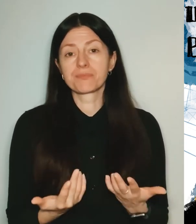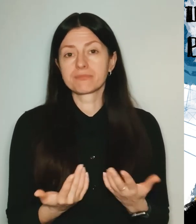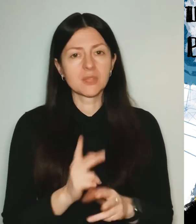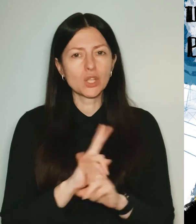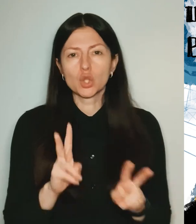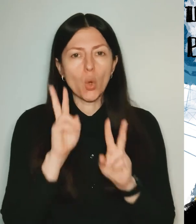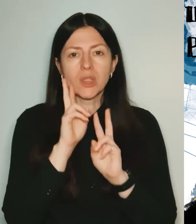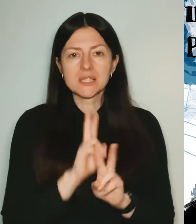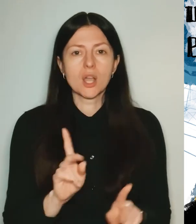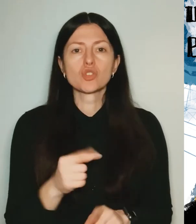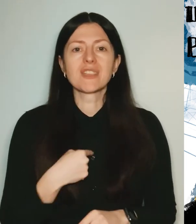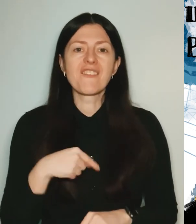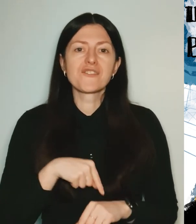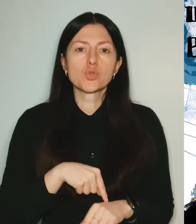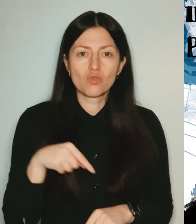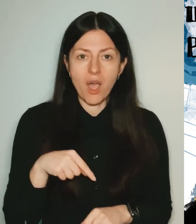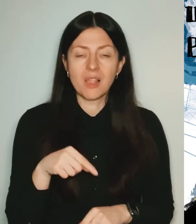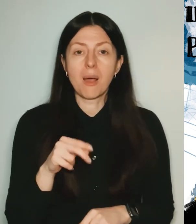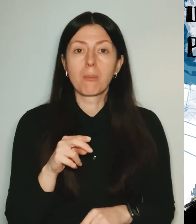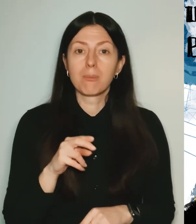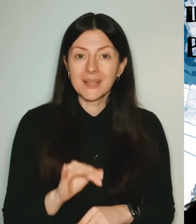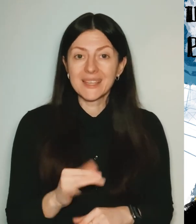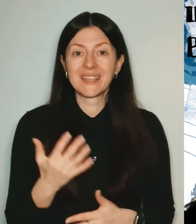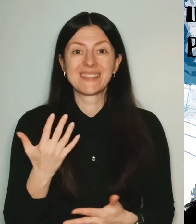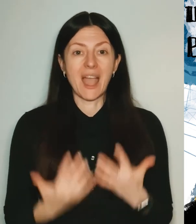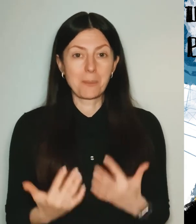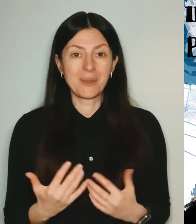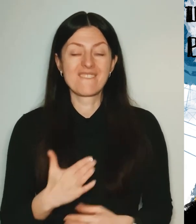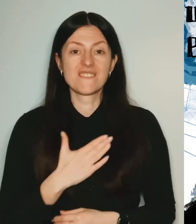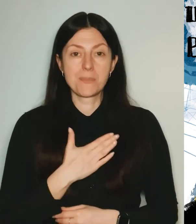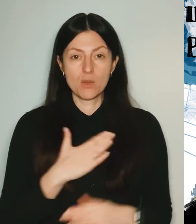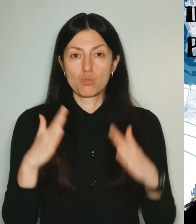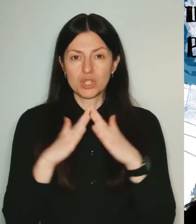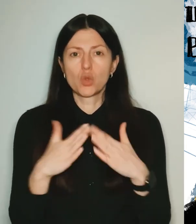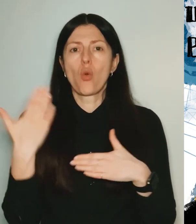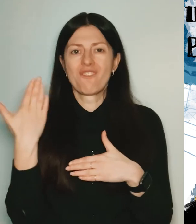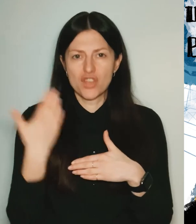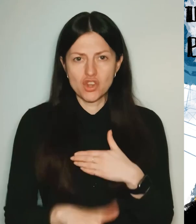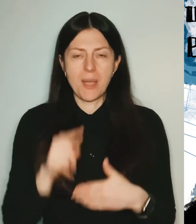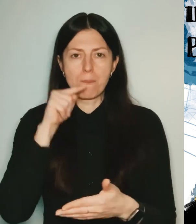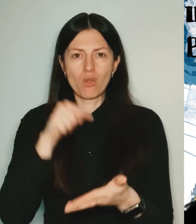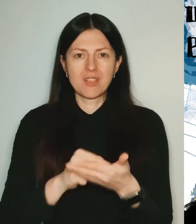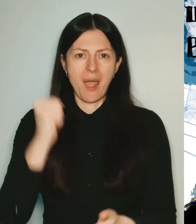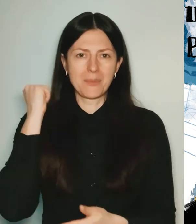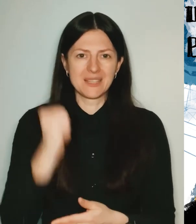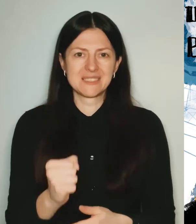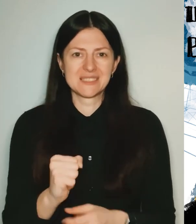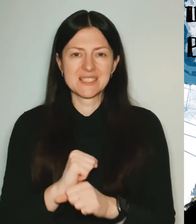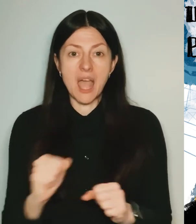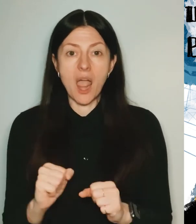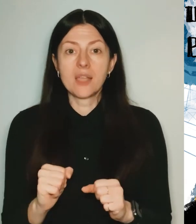nobody hadn’t known for sure what I would have felt if the missile hit my home,